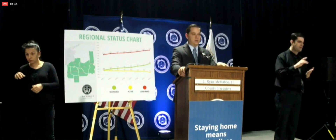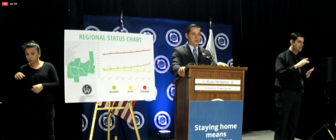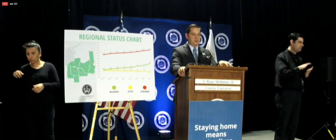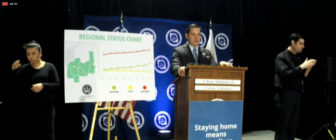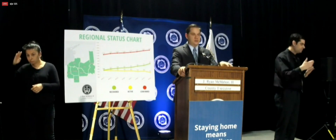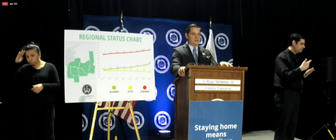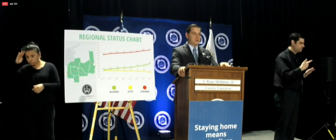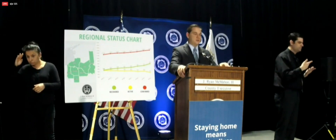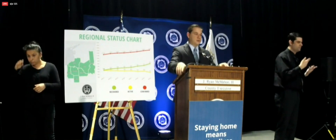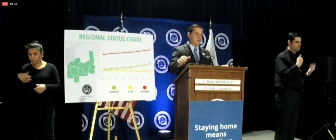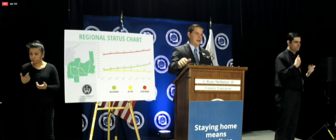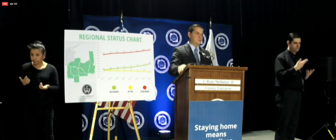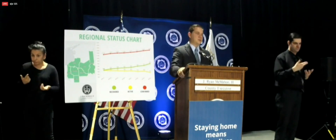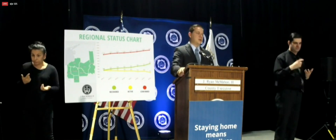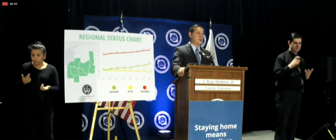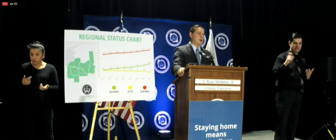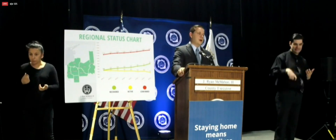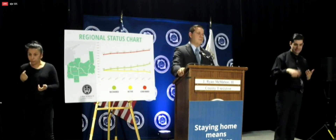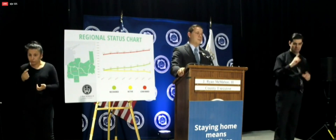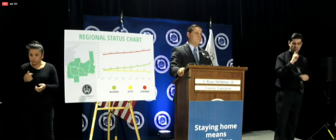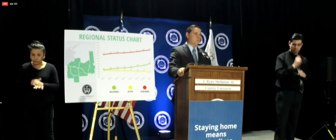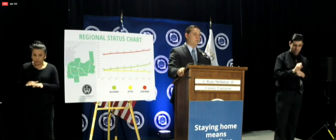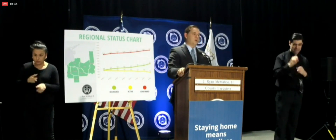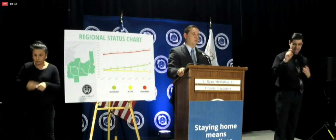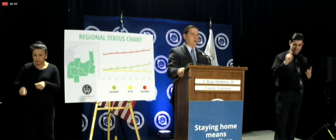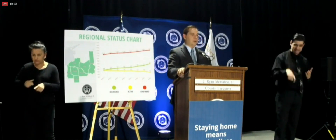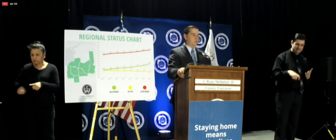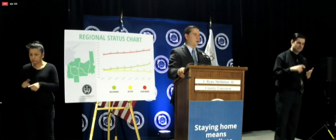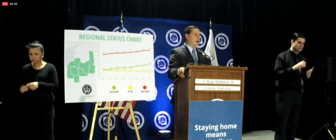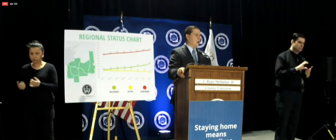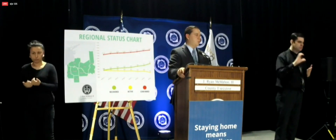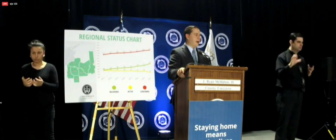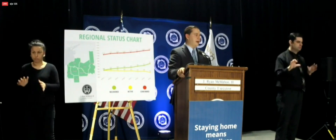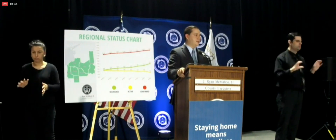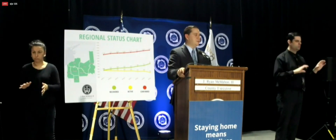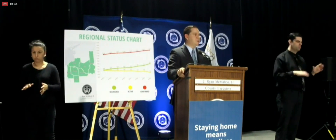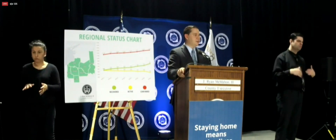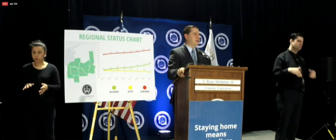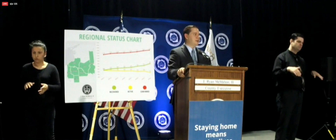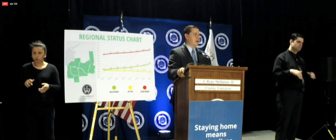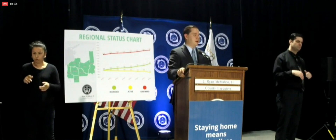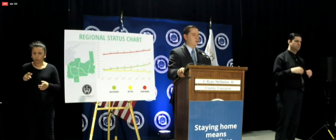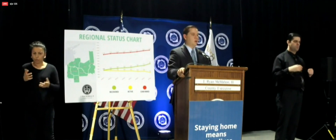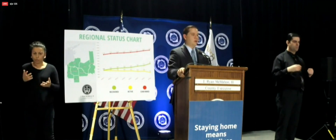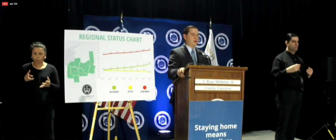WATCHING DIME THAT YOU SPEND AND QUANTITIES, WHAT DO WE NEED NOW, HOW DO WE DO THIS? RETURN TIMES.